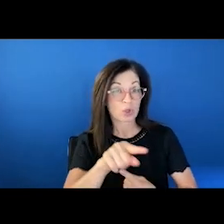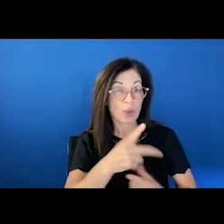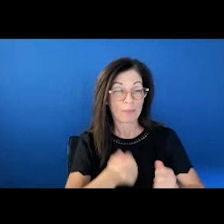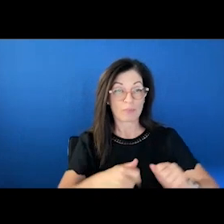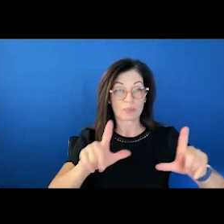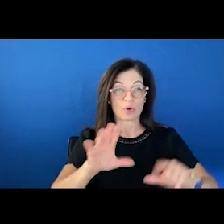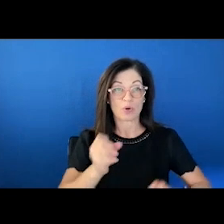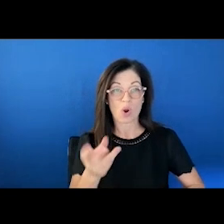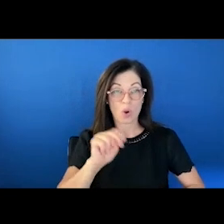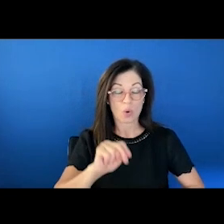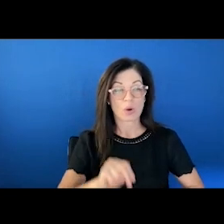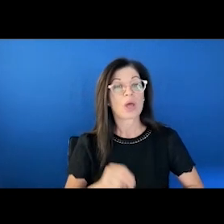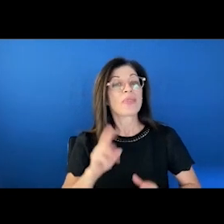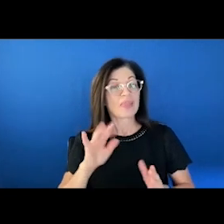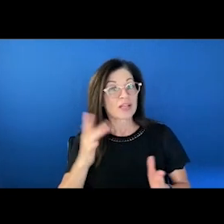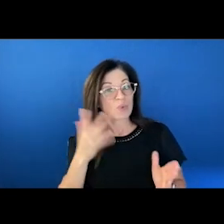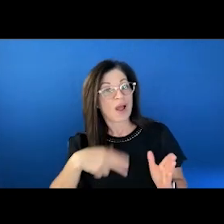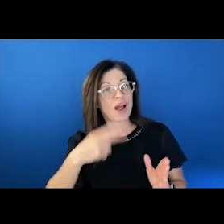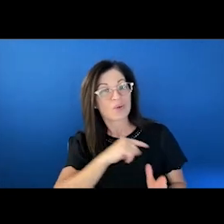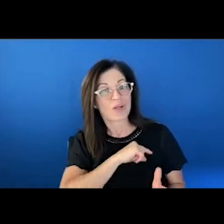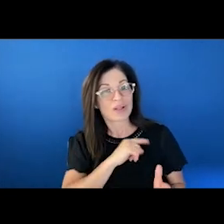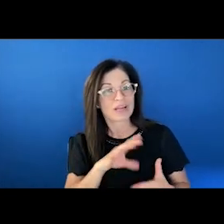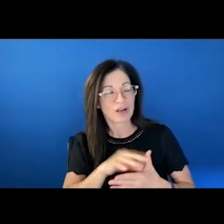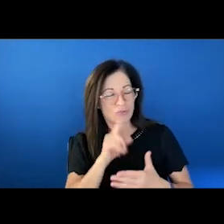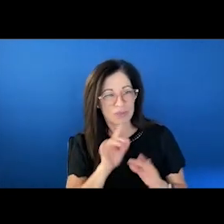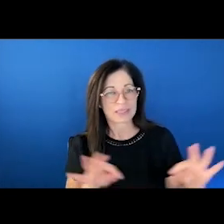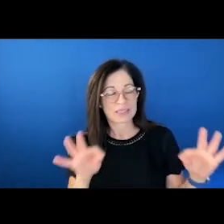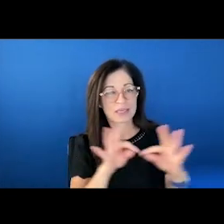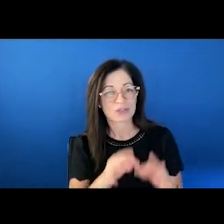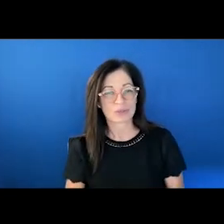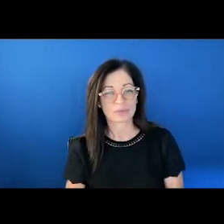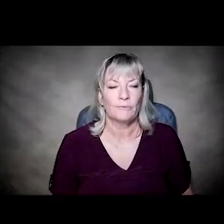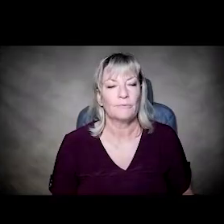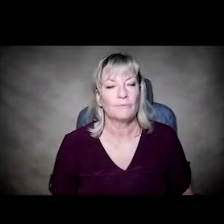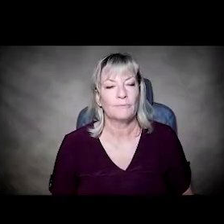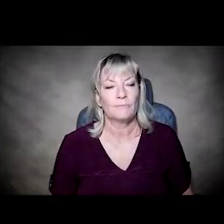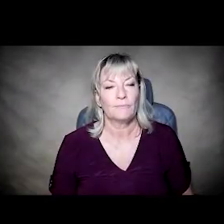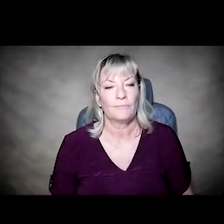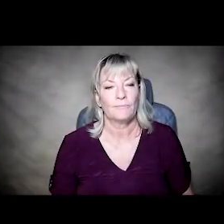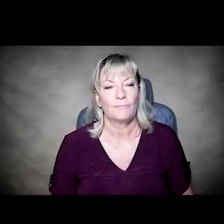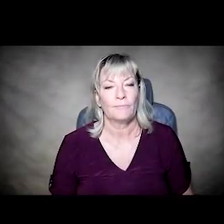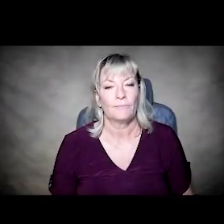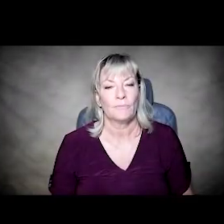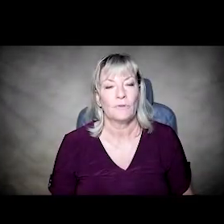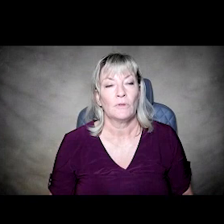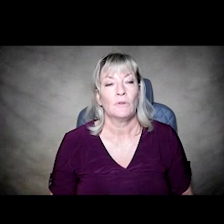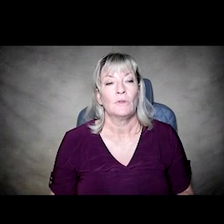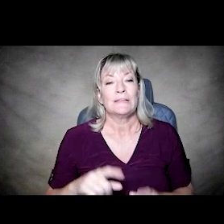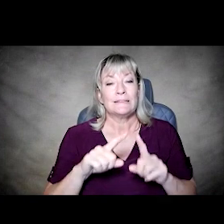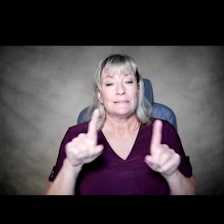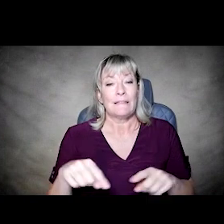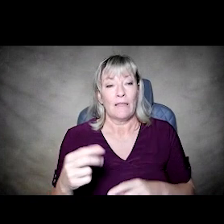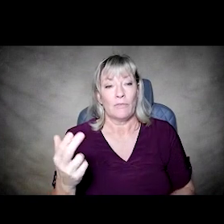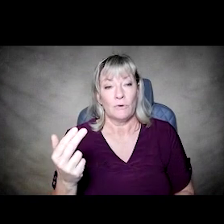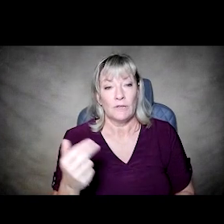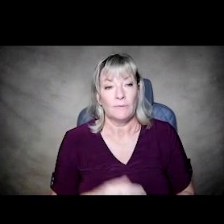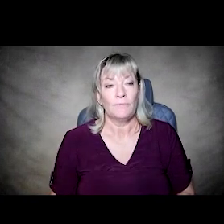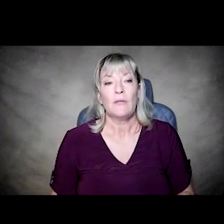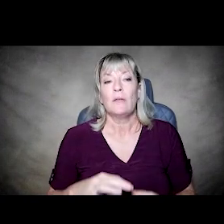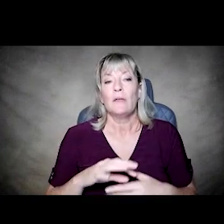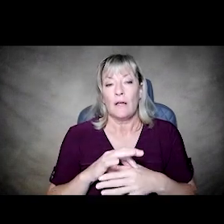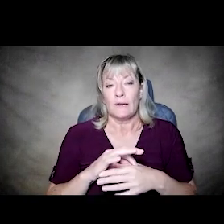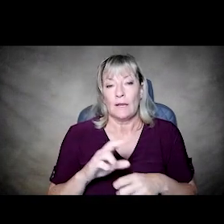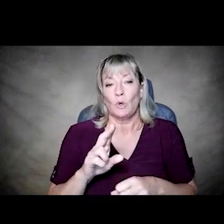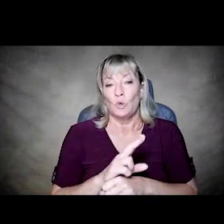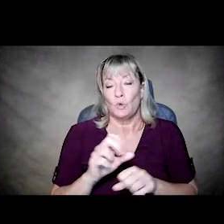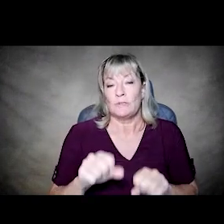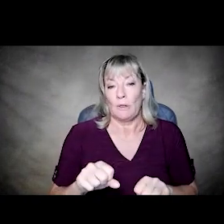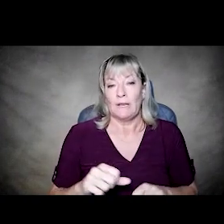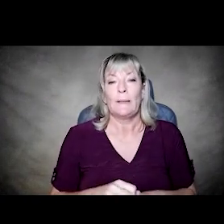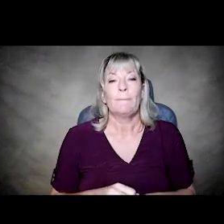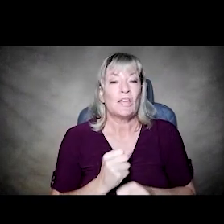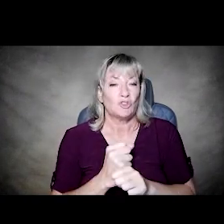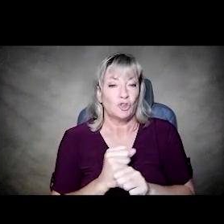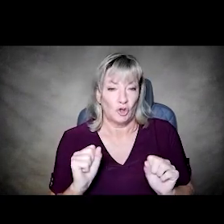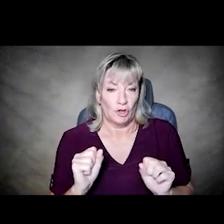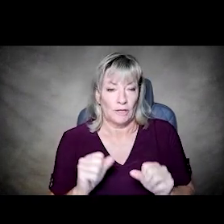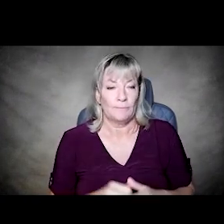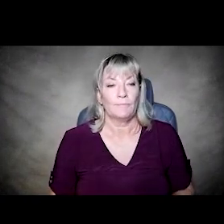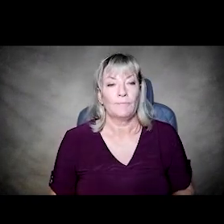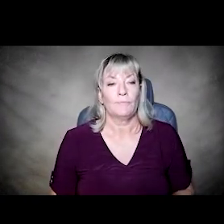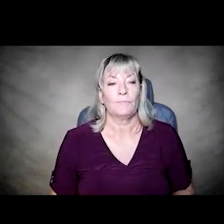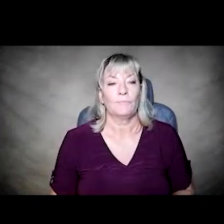why high-quality content is so essential). Slide 13, Content and Usability – Security.